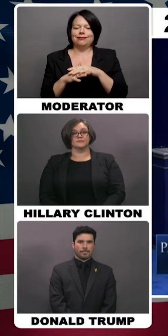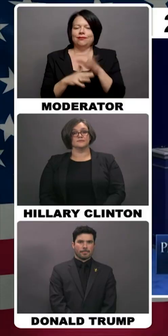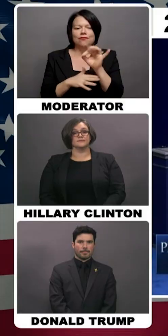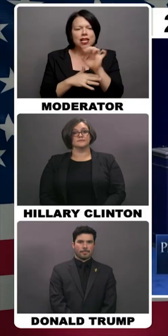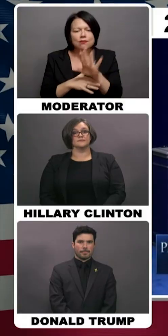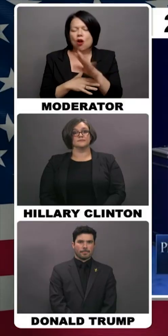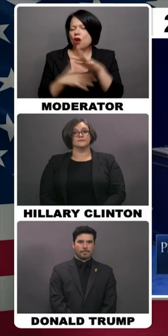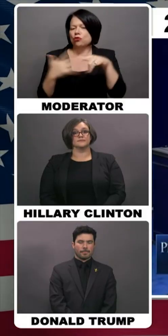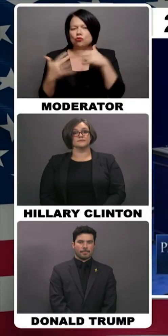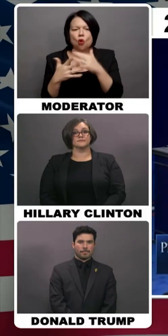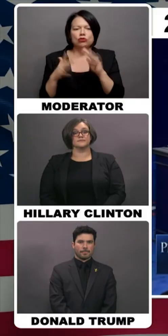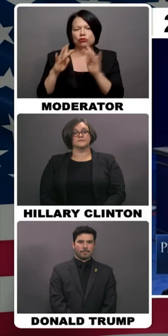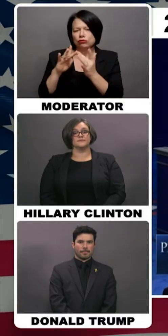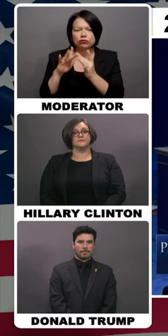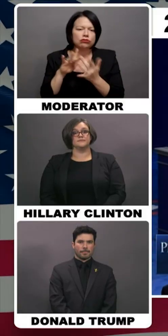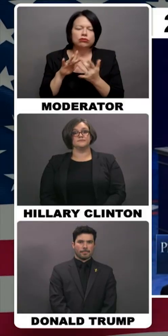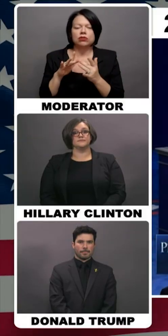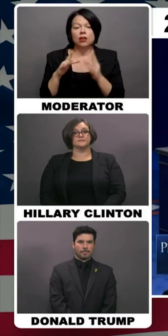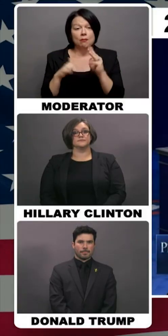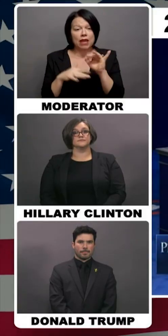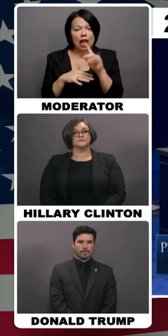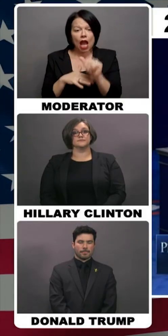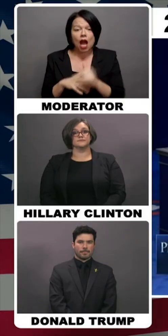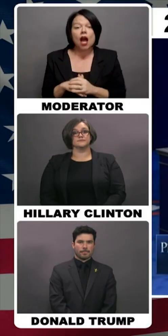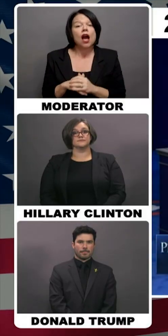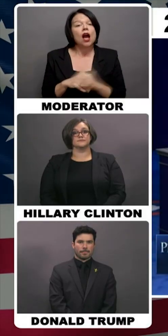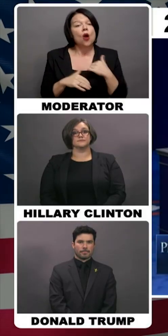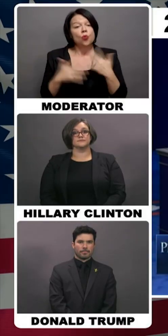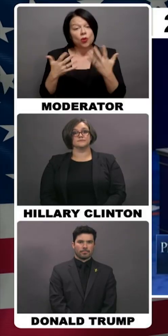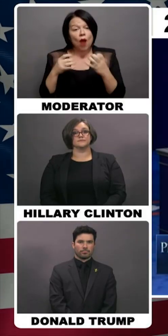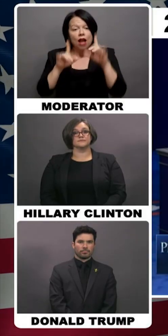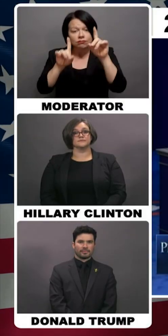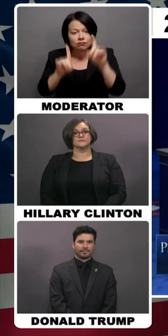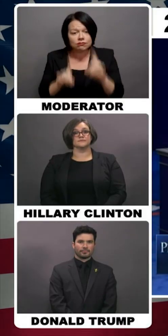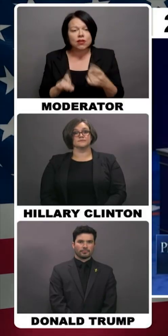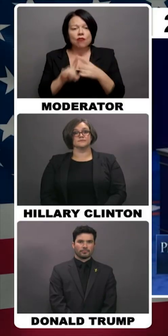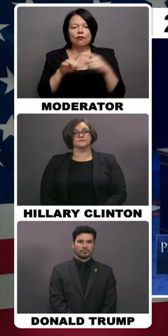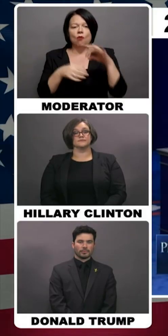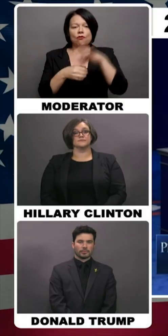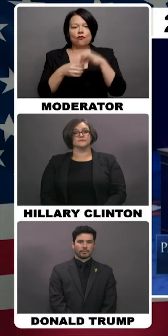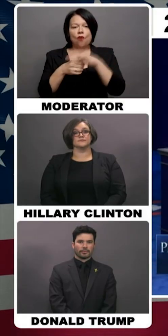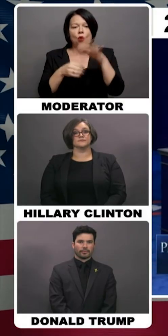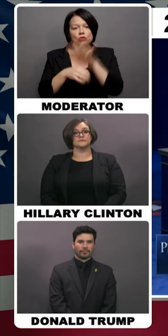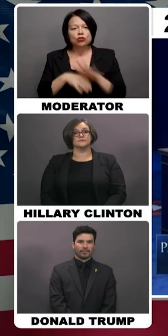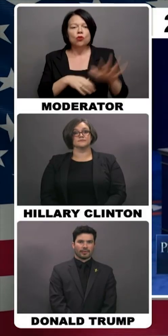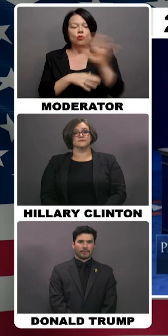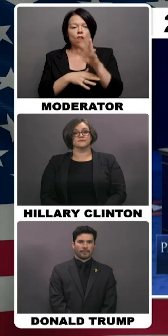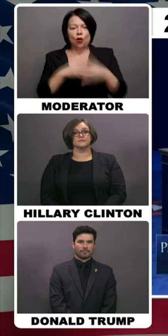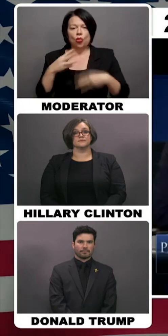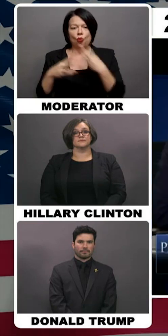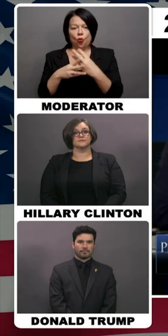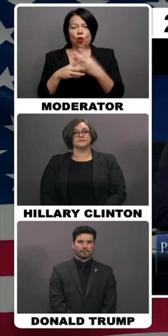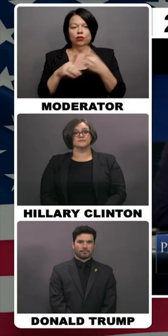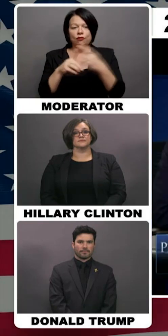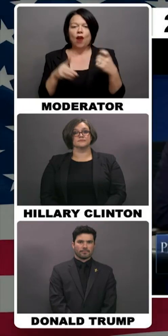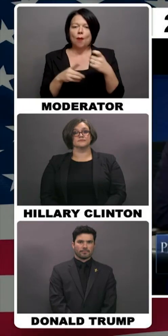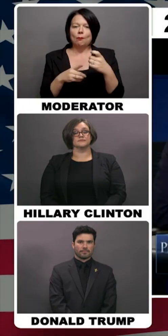As we said a moment ago, we do want to bring in questions from voters around the country via social media. And our first stays on this topic.